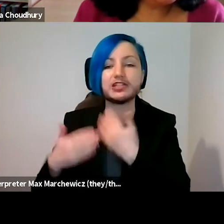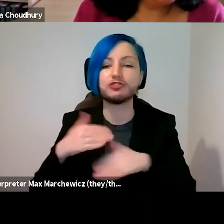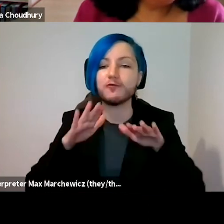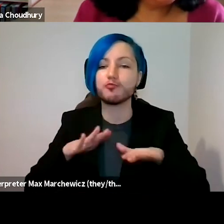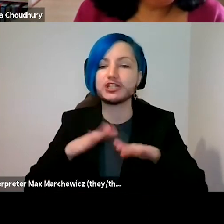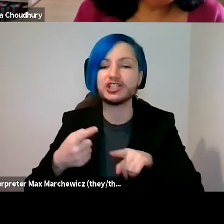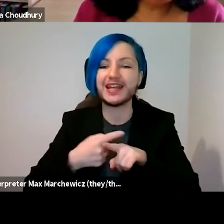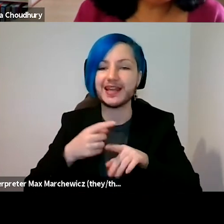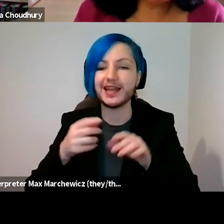and here we go.